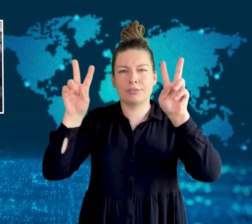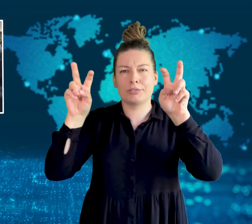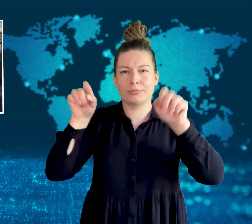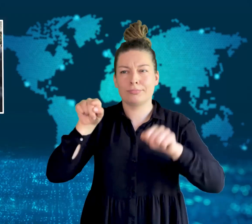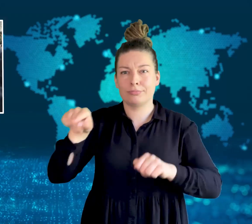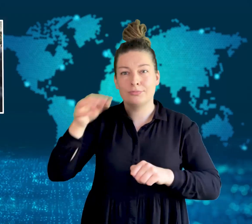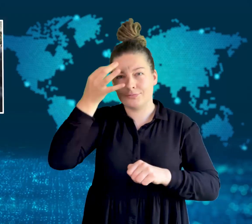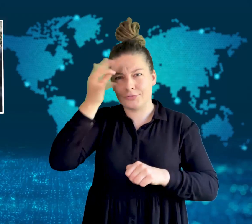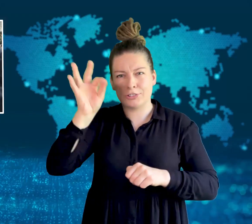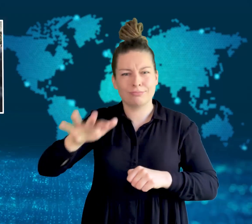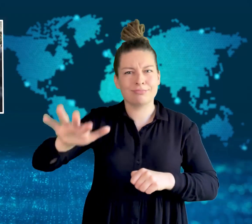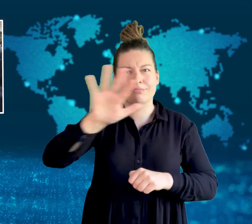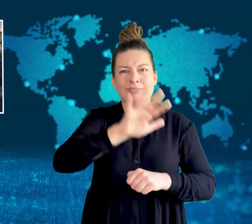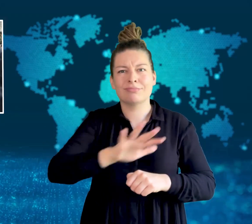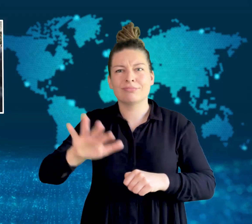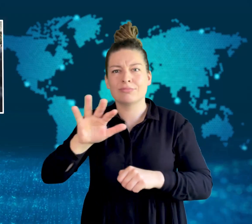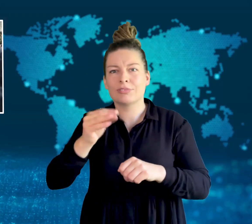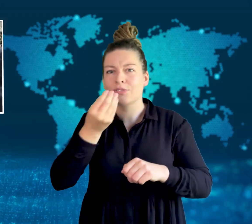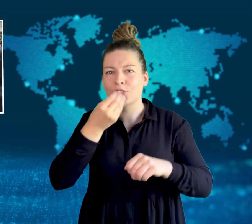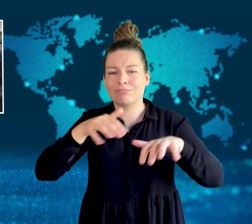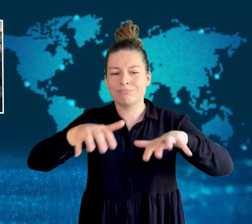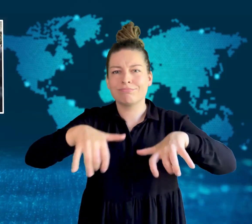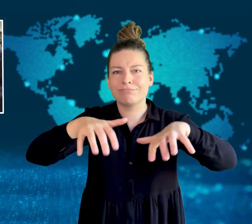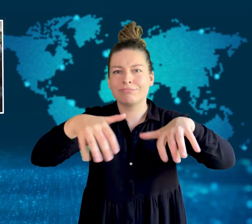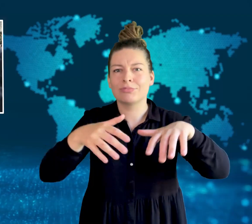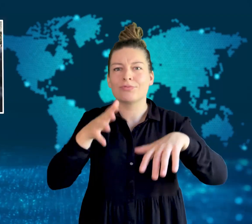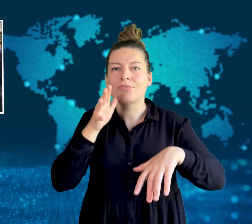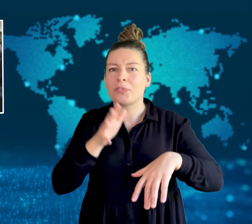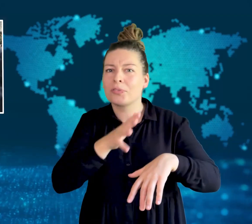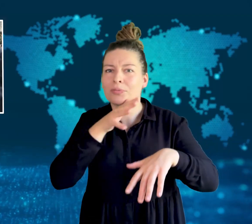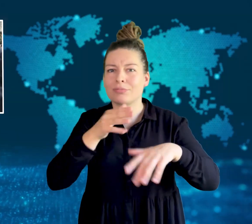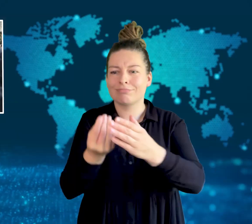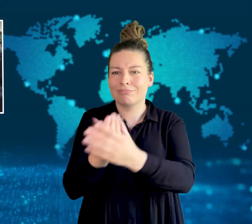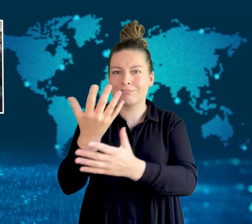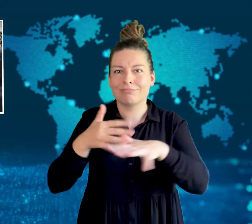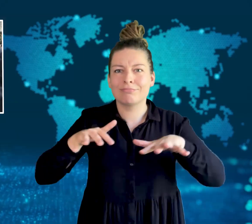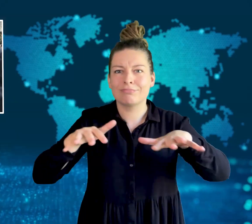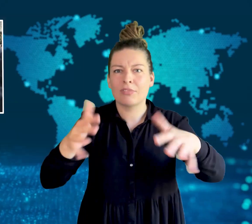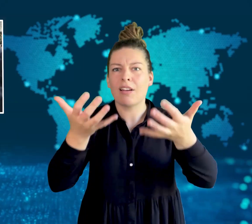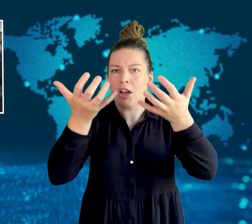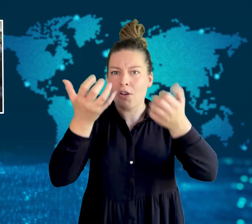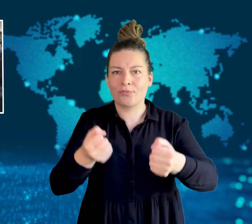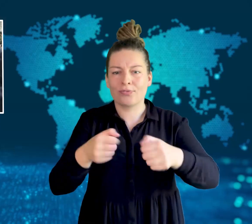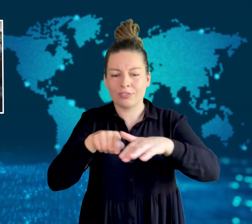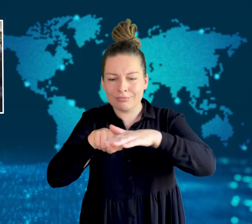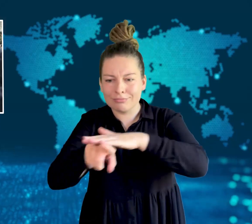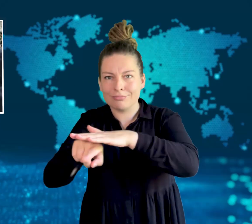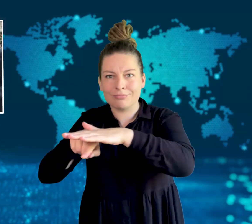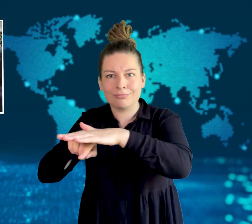SLT was opposed to those reservoirs, and 5,000 protesters were